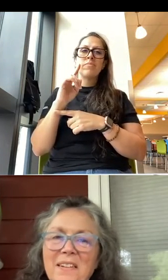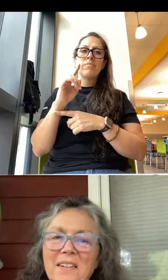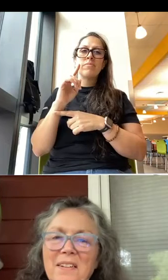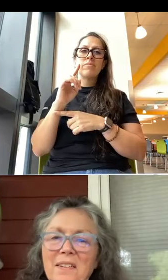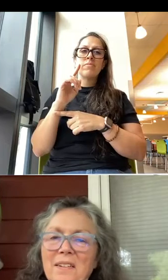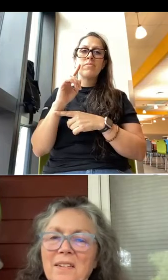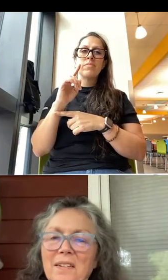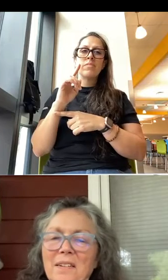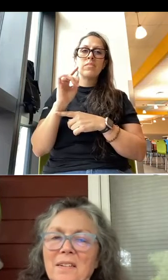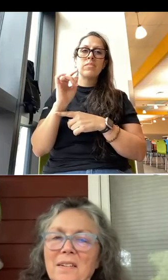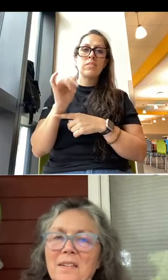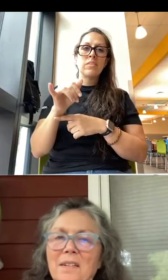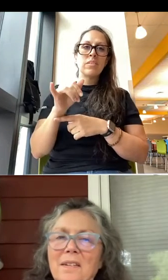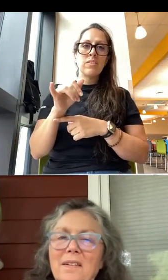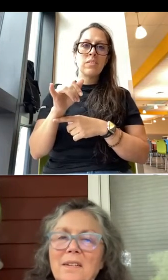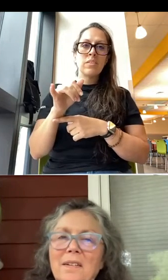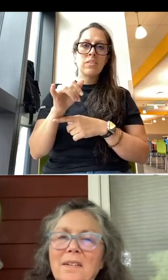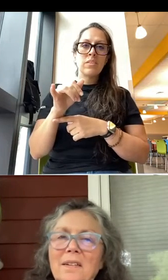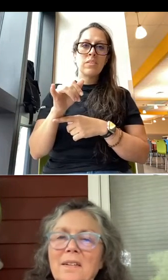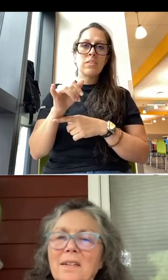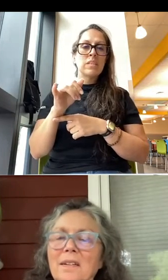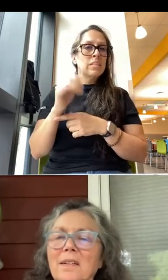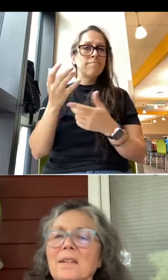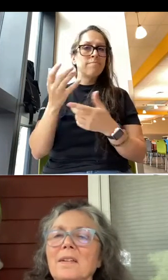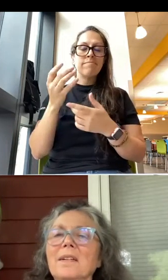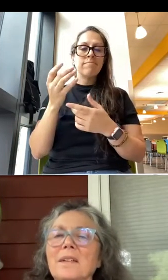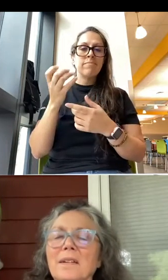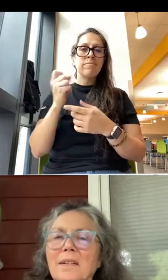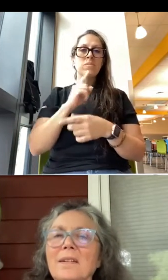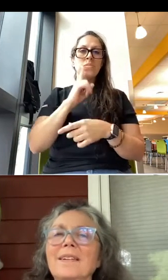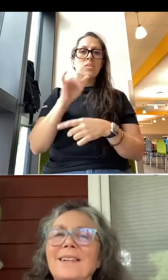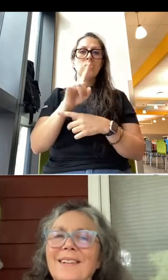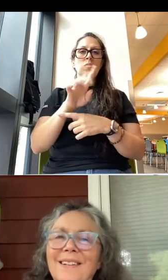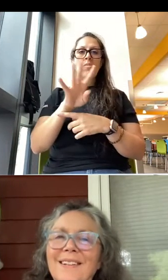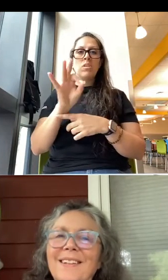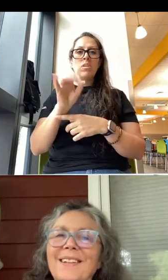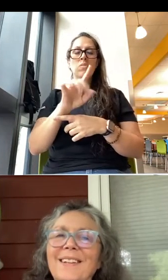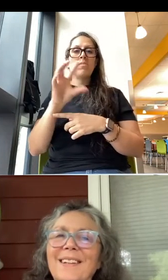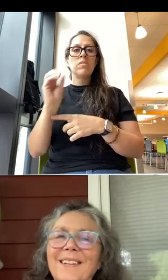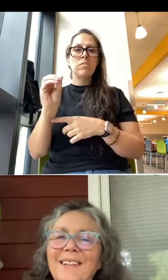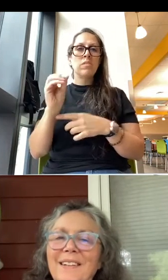it was either 149 or 150... anyway of the massacre.